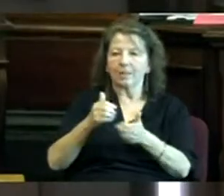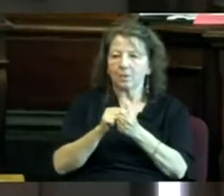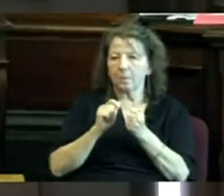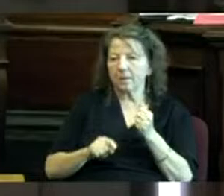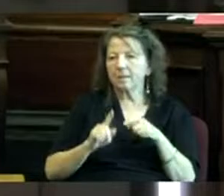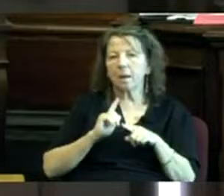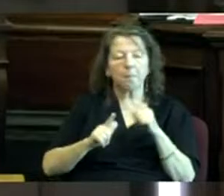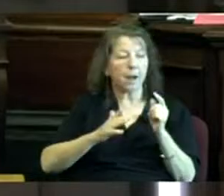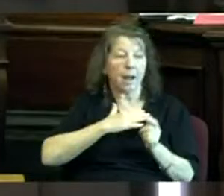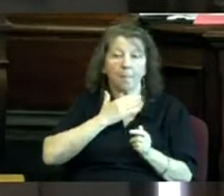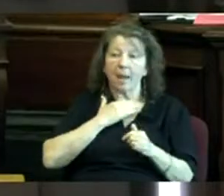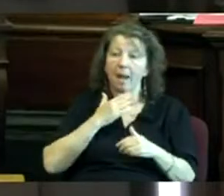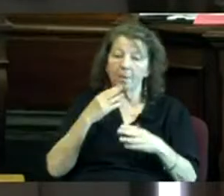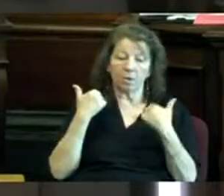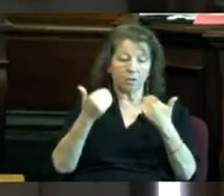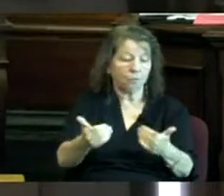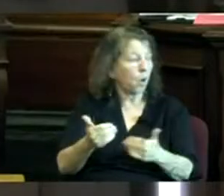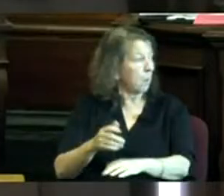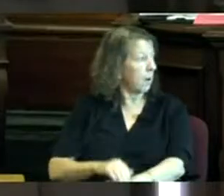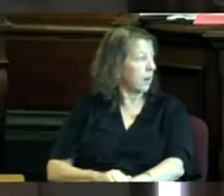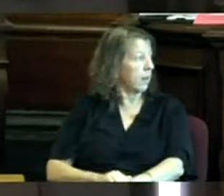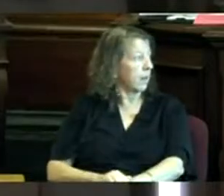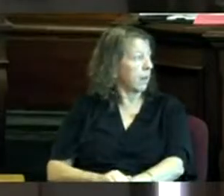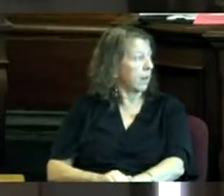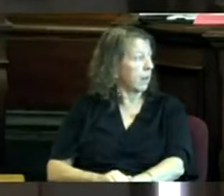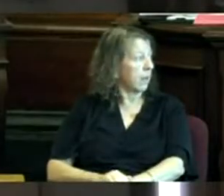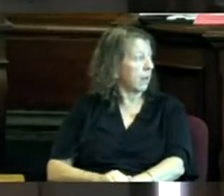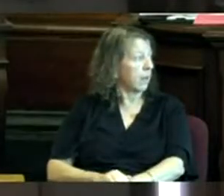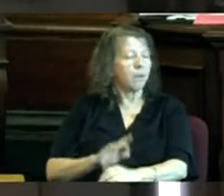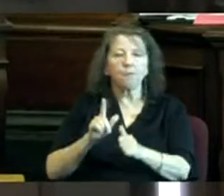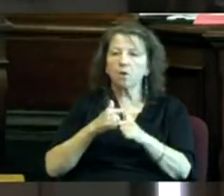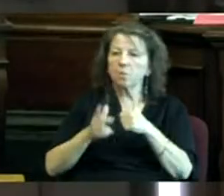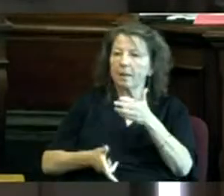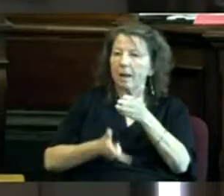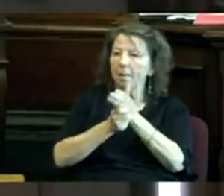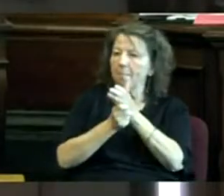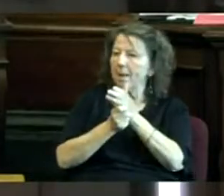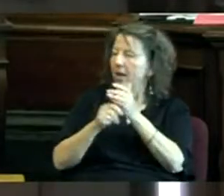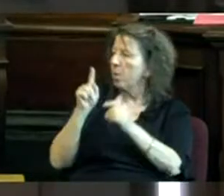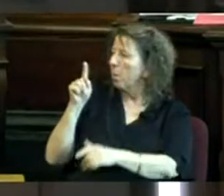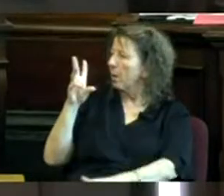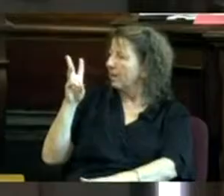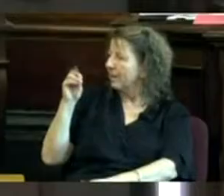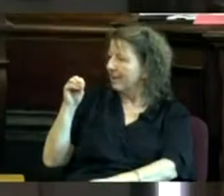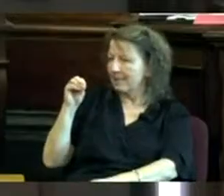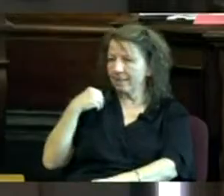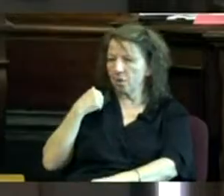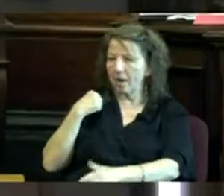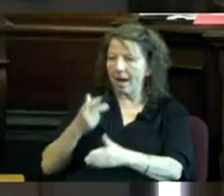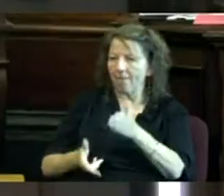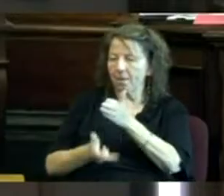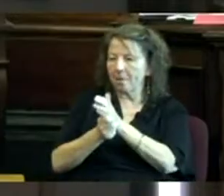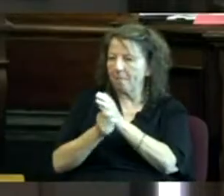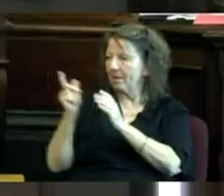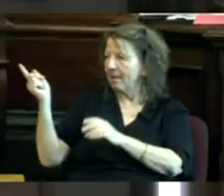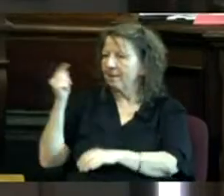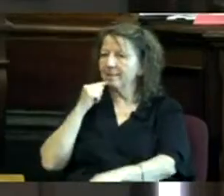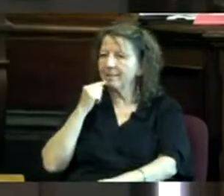moving forward, maybe there's a way for us to bake in a little bit more, more process to it, but I'm happy to move it